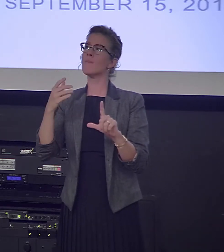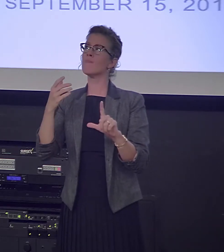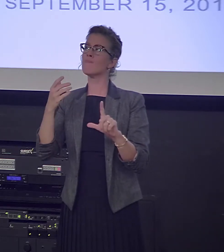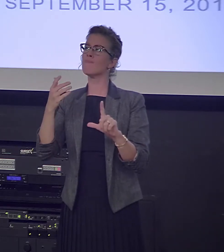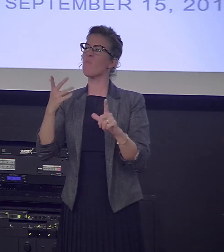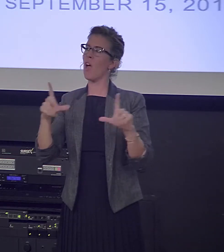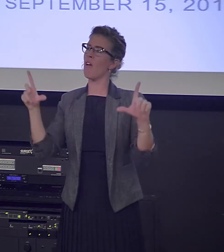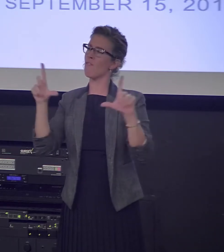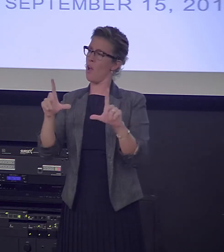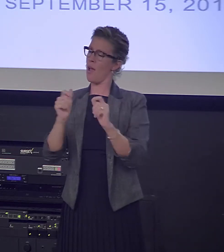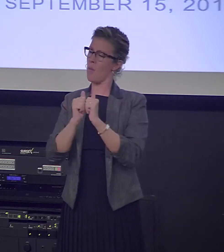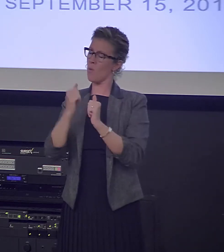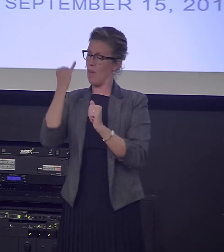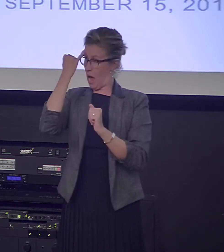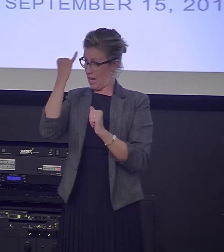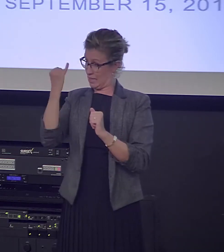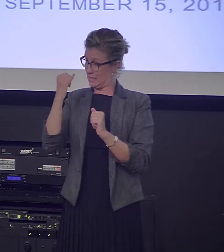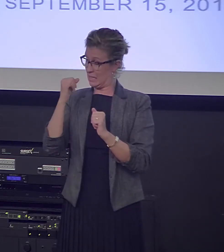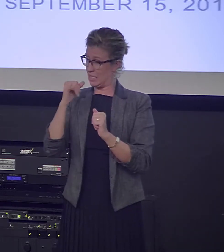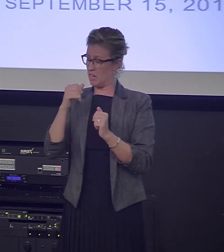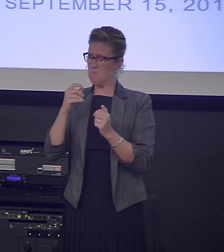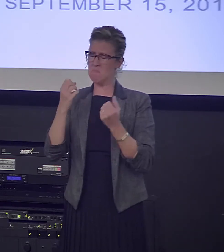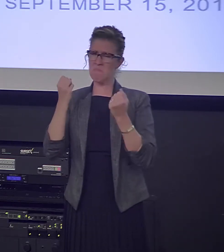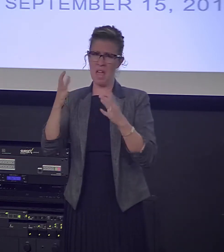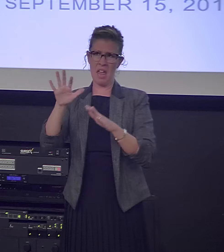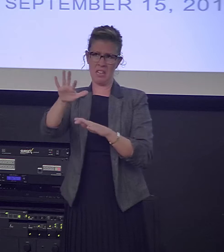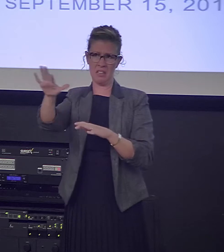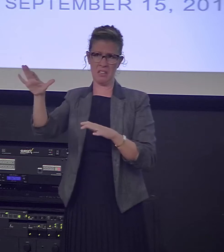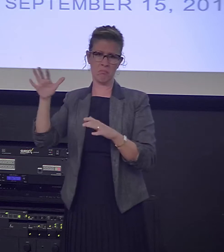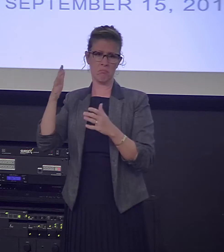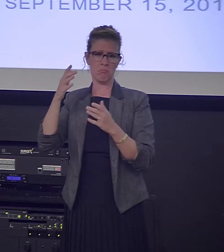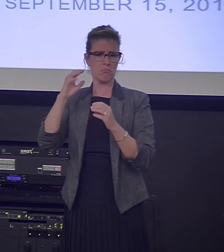the notion that is very common among neuroscientists,